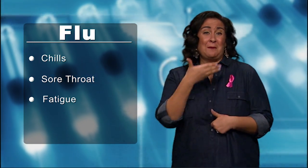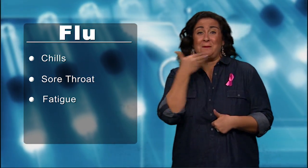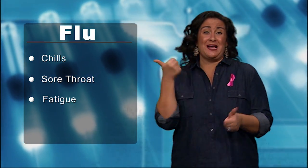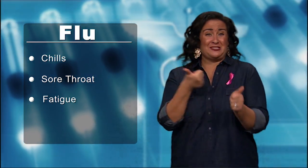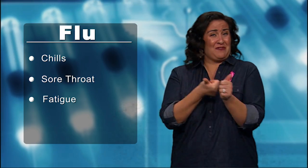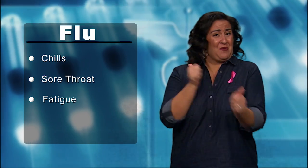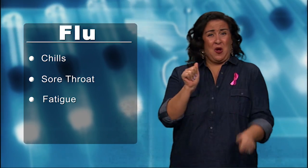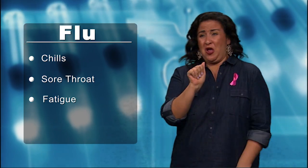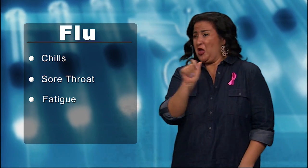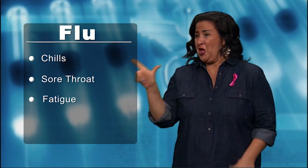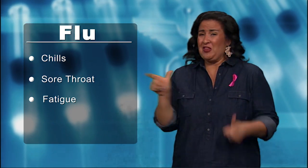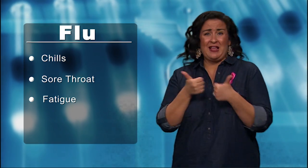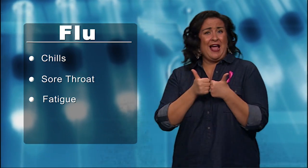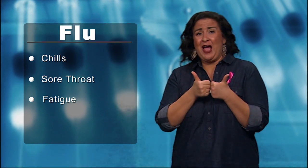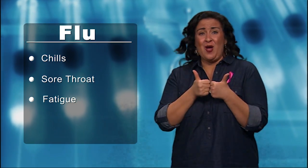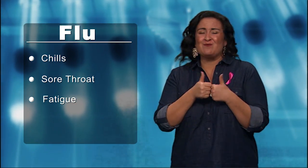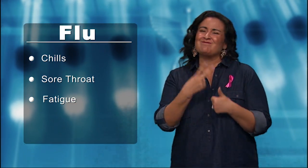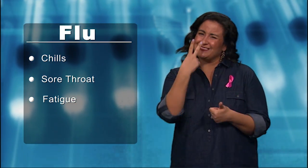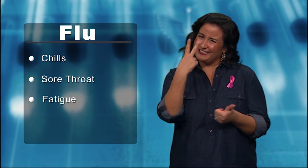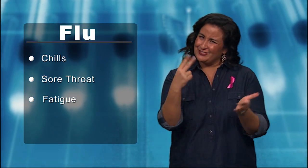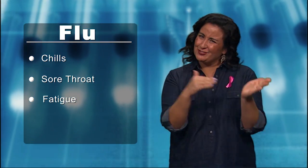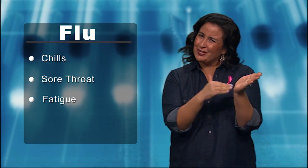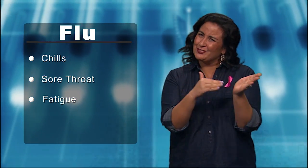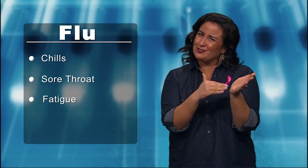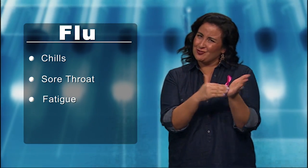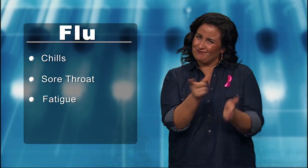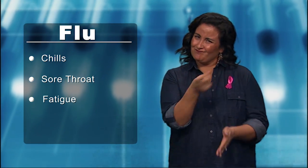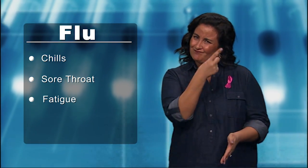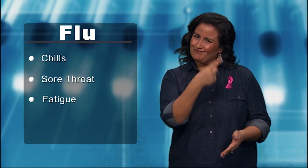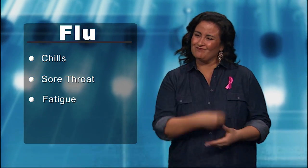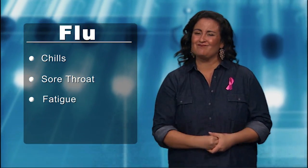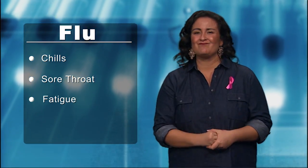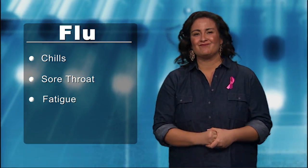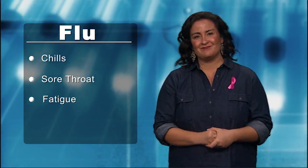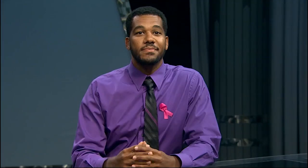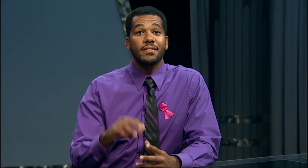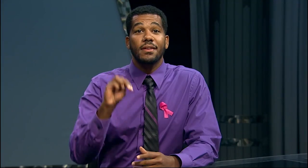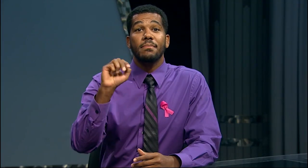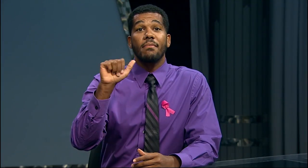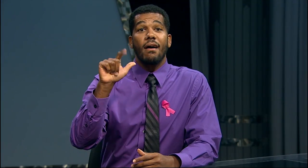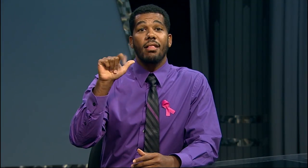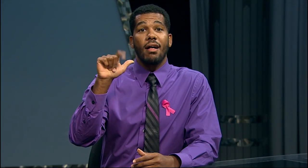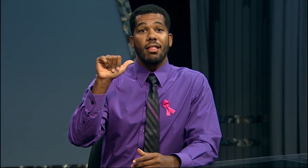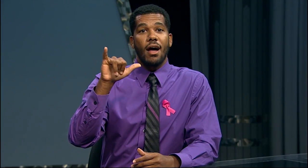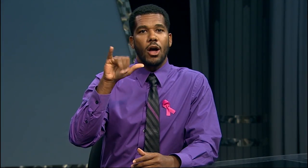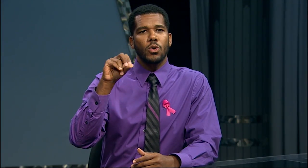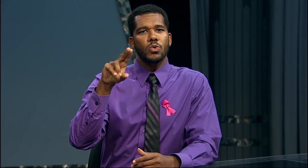The best way to avoid these problems are to see your doctor.